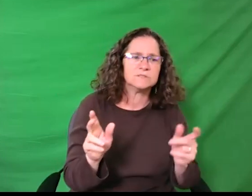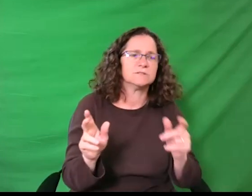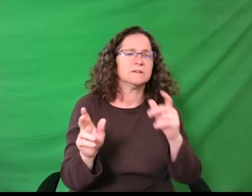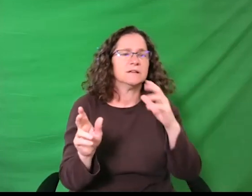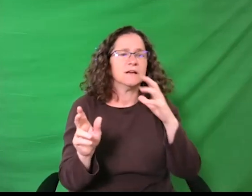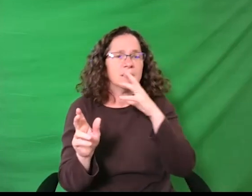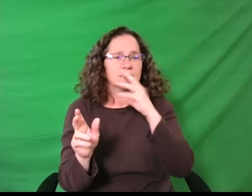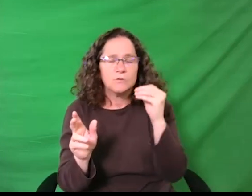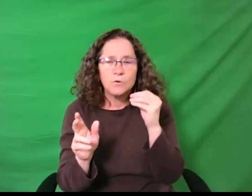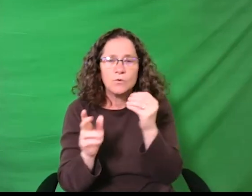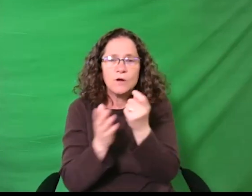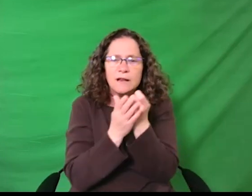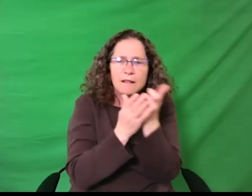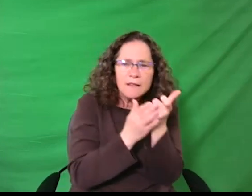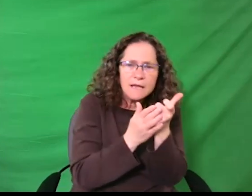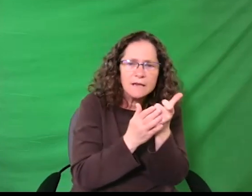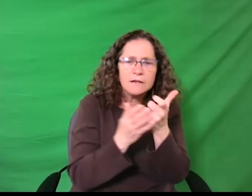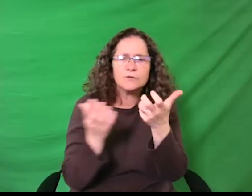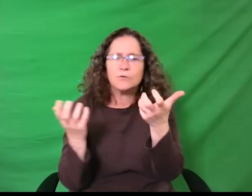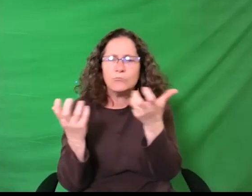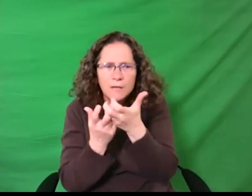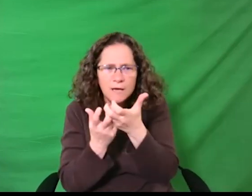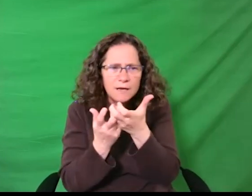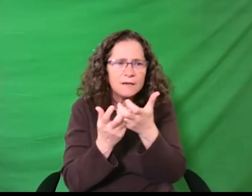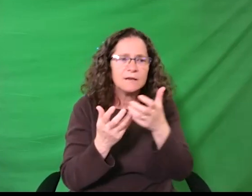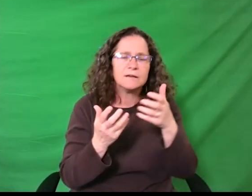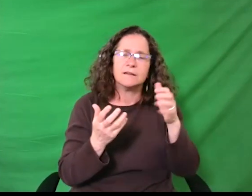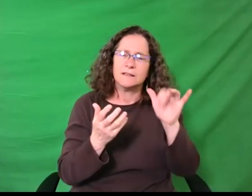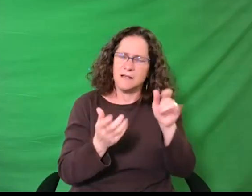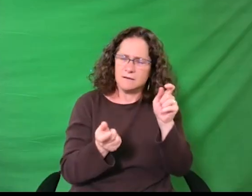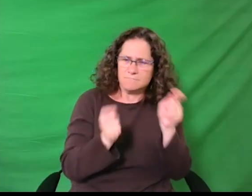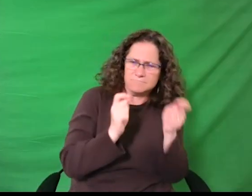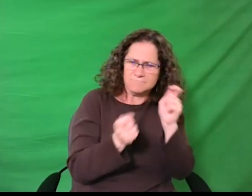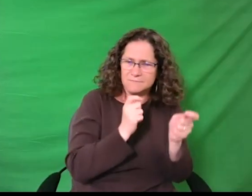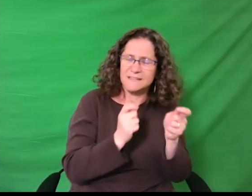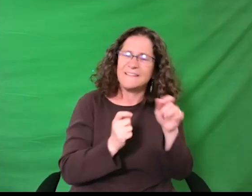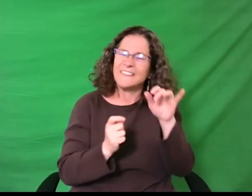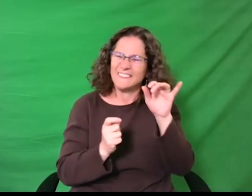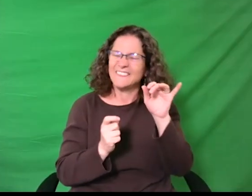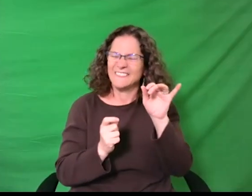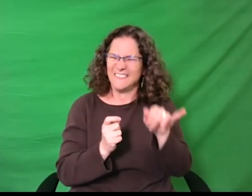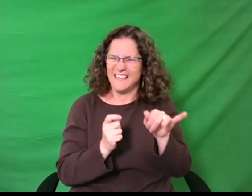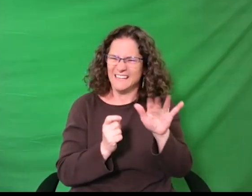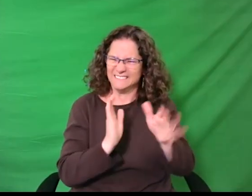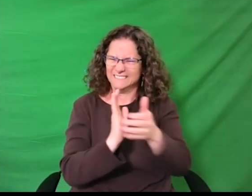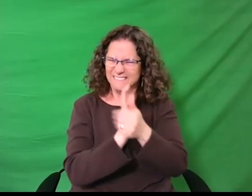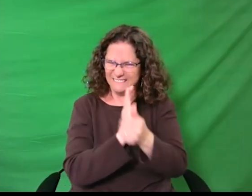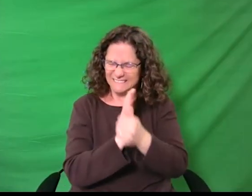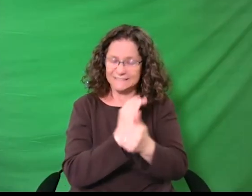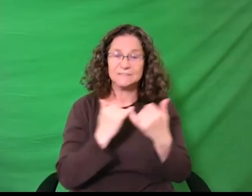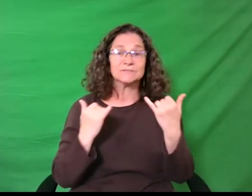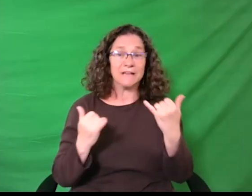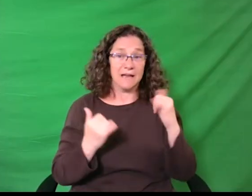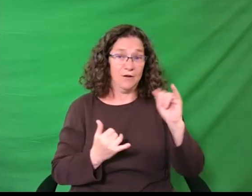and to manipulate them, those phonemic-awareness skills that we've talked about. So Jen is now going to demonstrate these examples